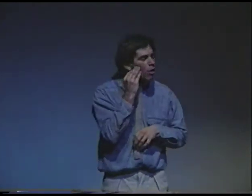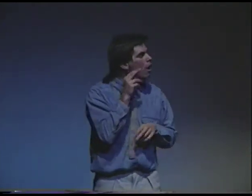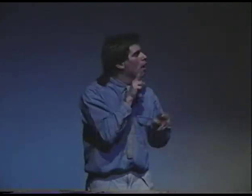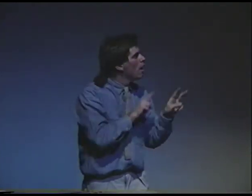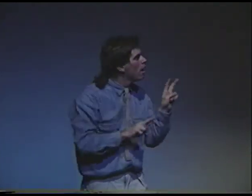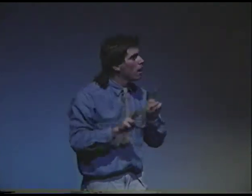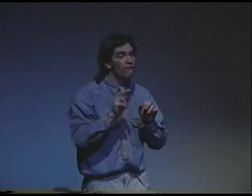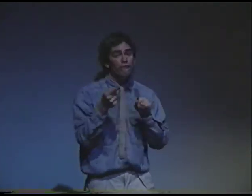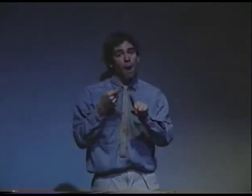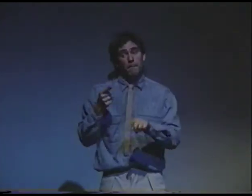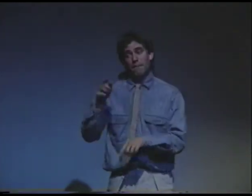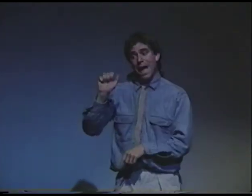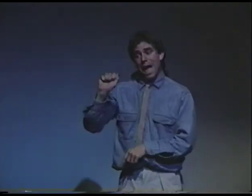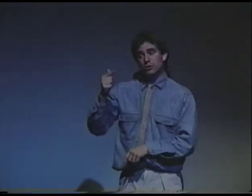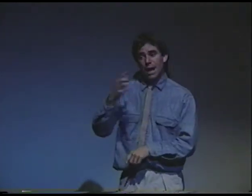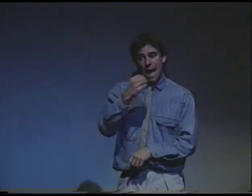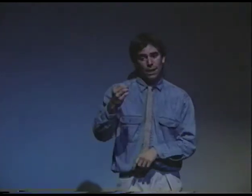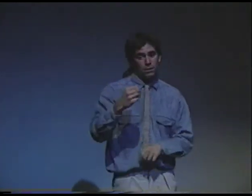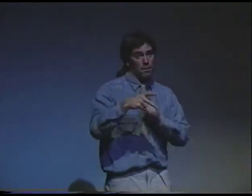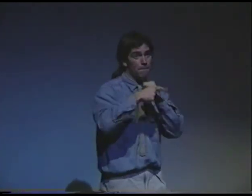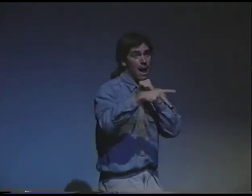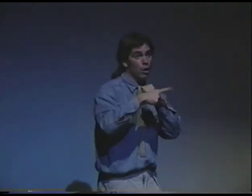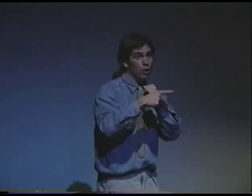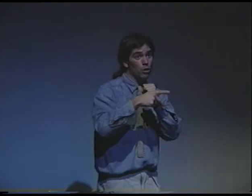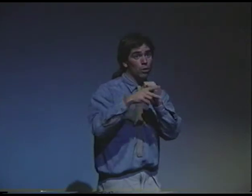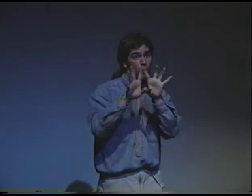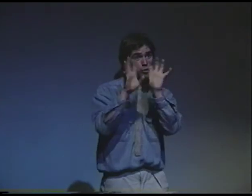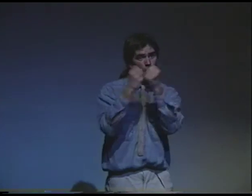OK, after that experience, [? Romero ?] and Ginsberg,